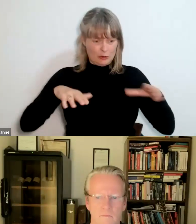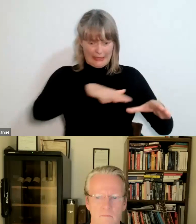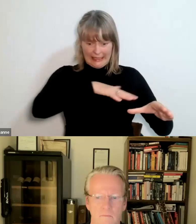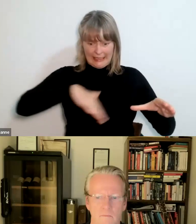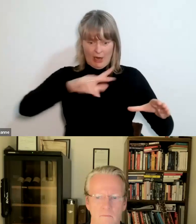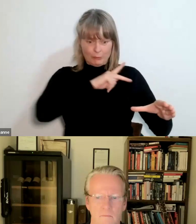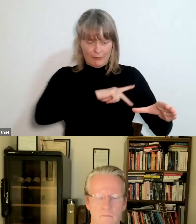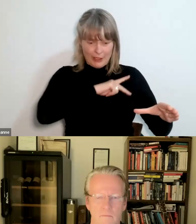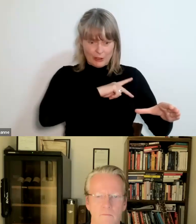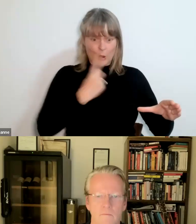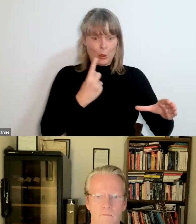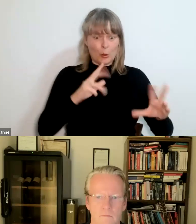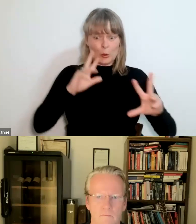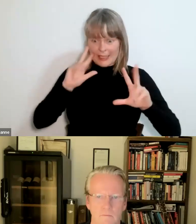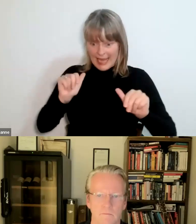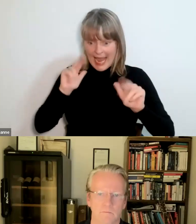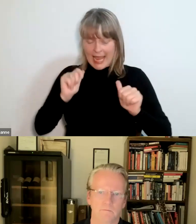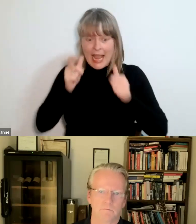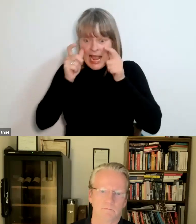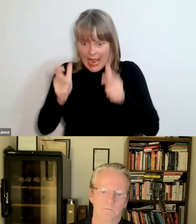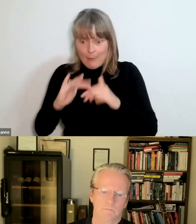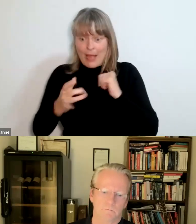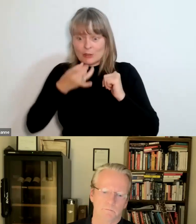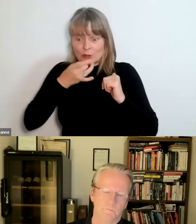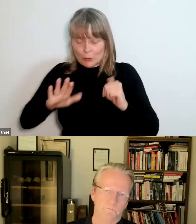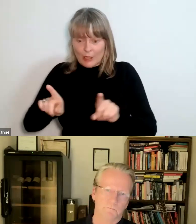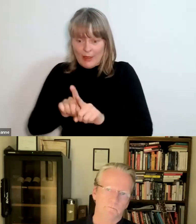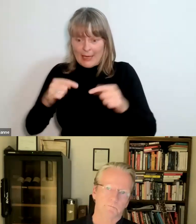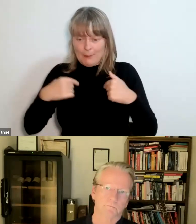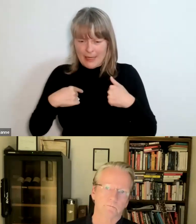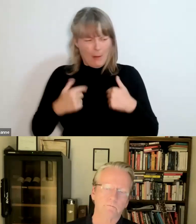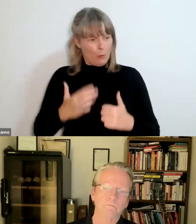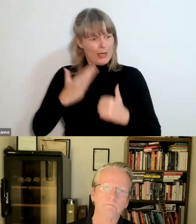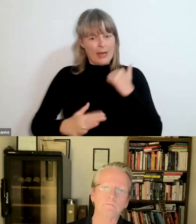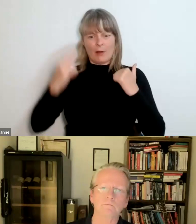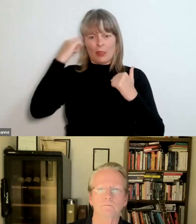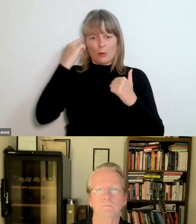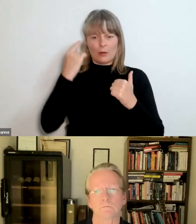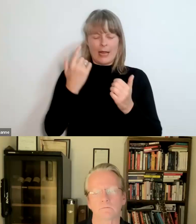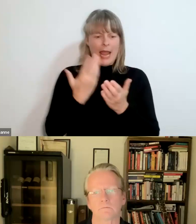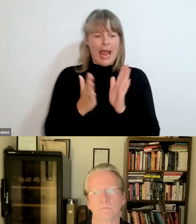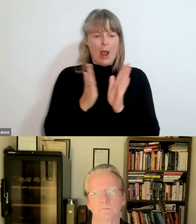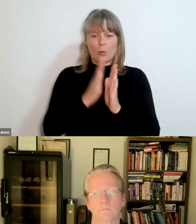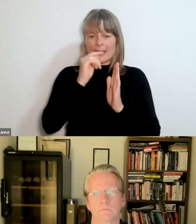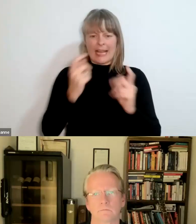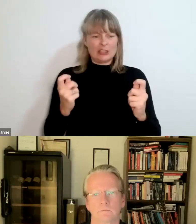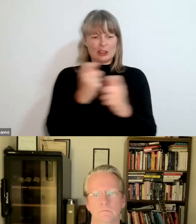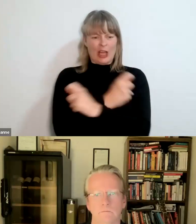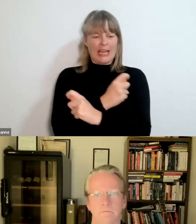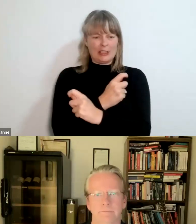Advisor they had ever had, and it was a real eye opener for me, how was it possible for this